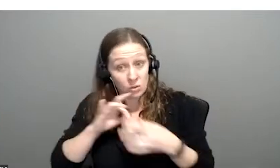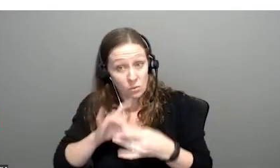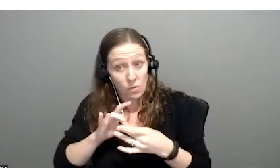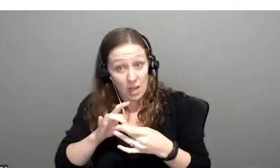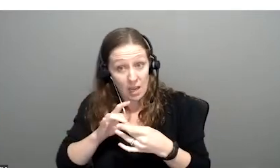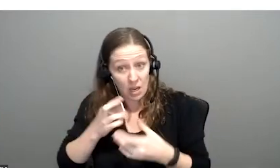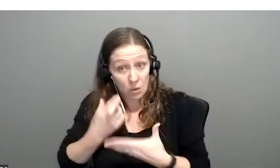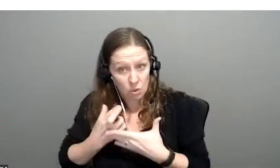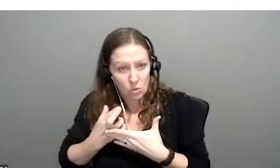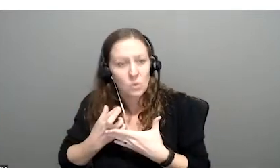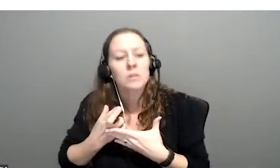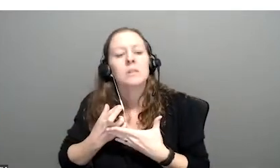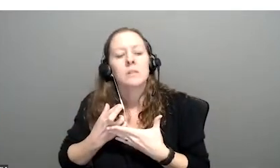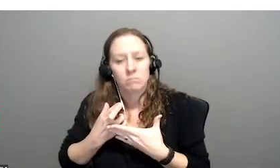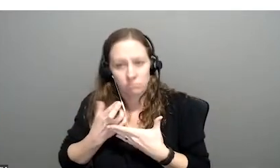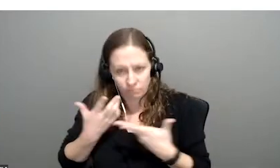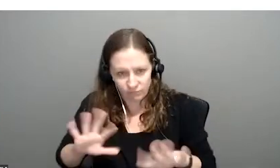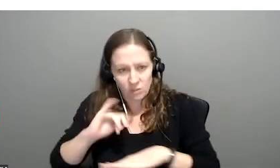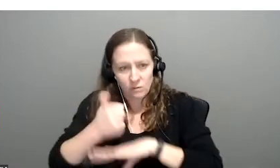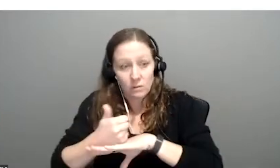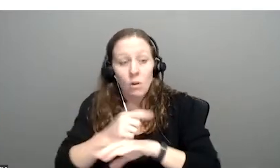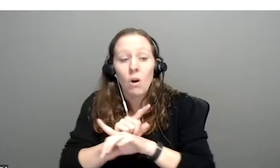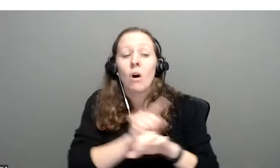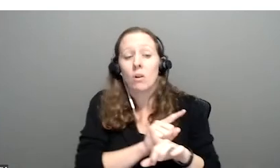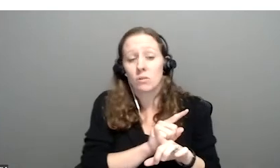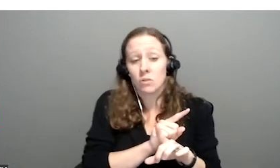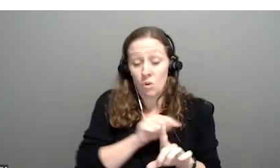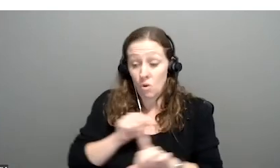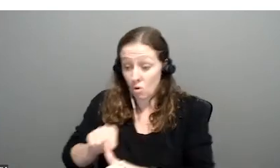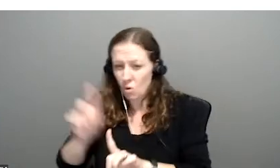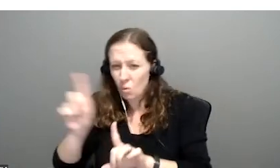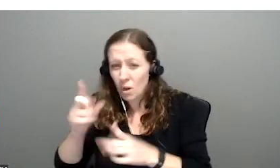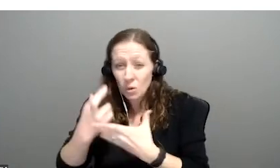that resulted from these resource allocation decisions were made available to the public,